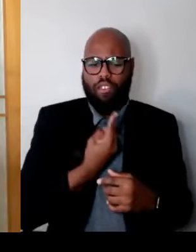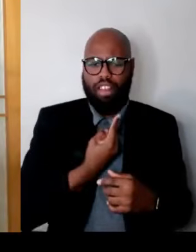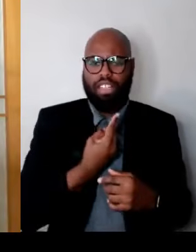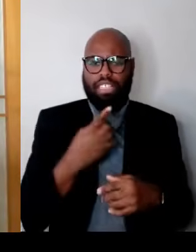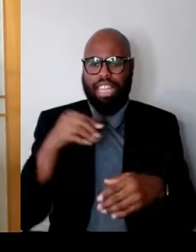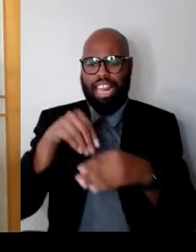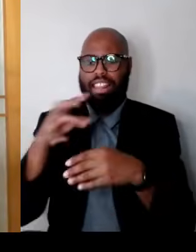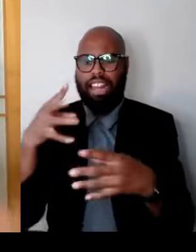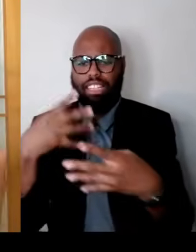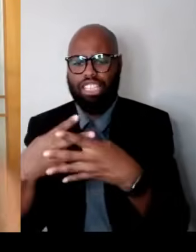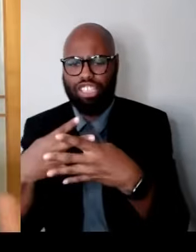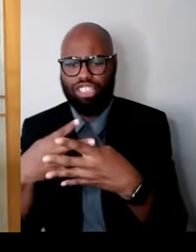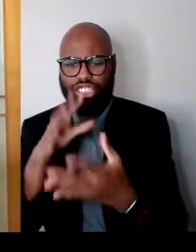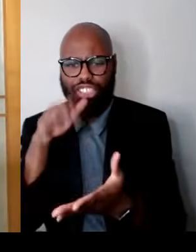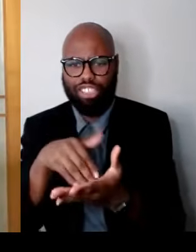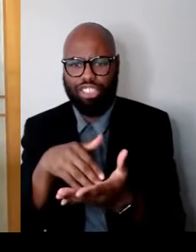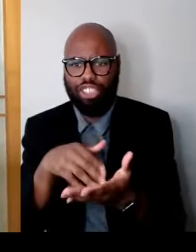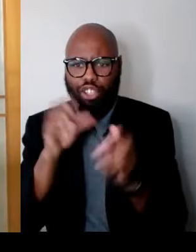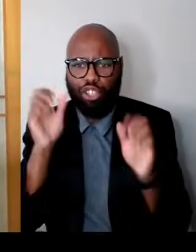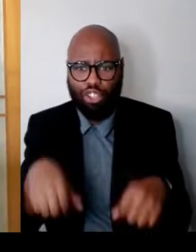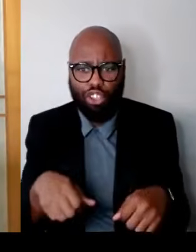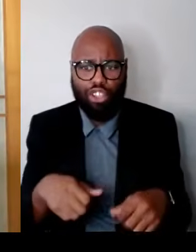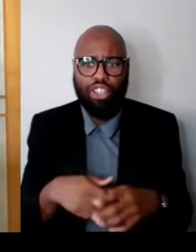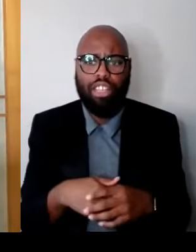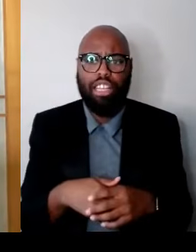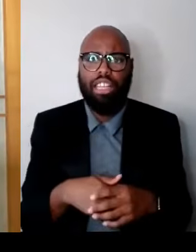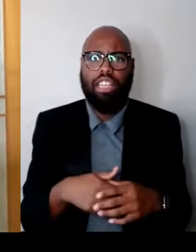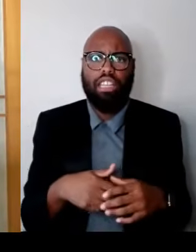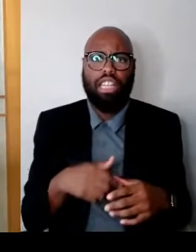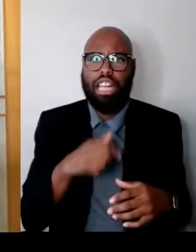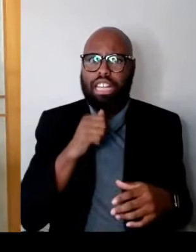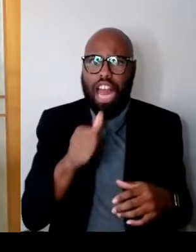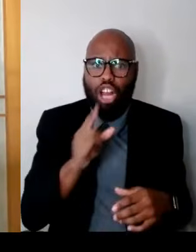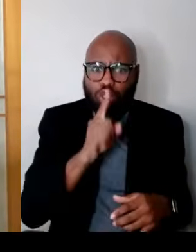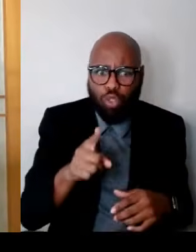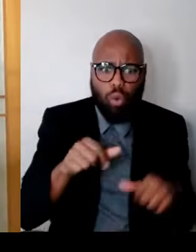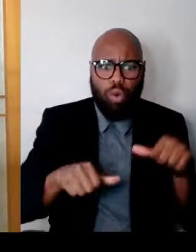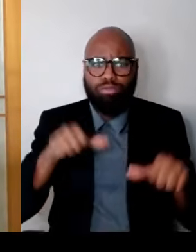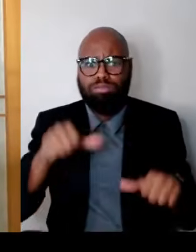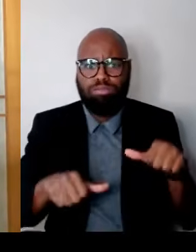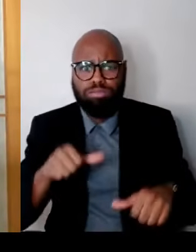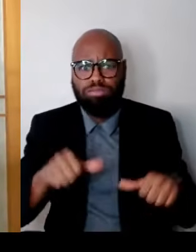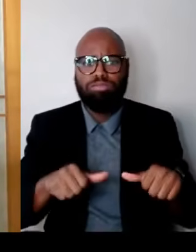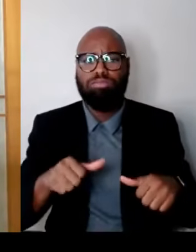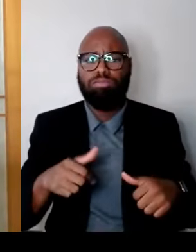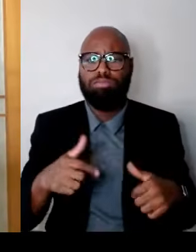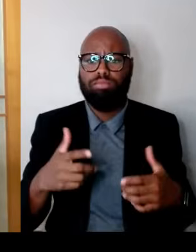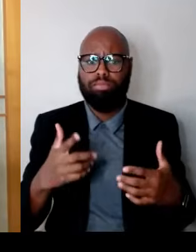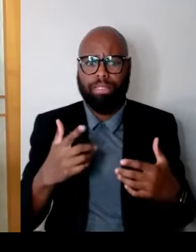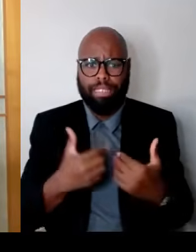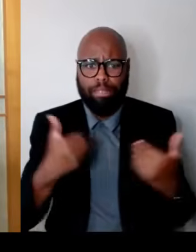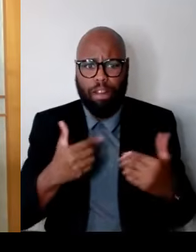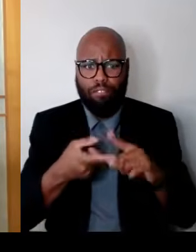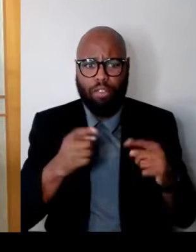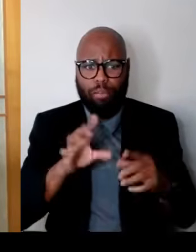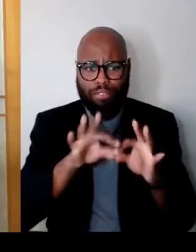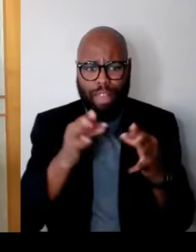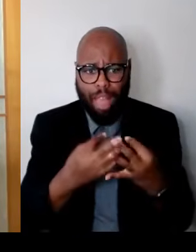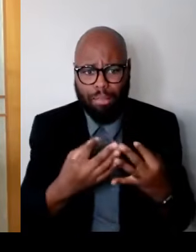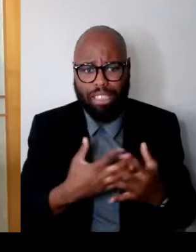and the uncertainty of being supported from your family and then placed in solitary confinement